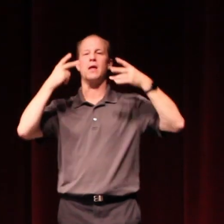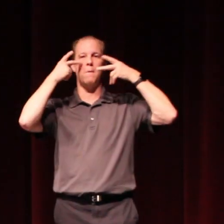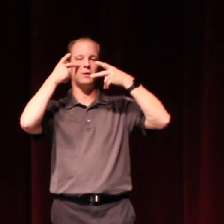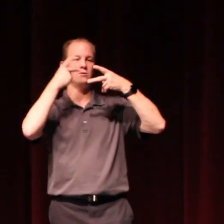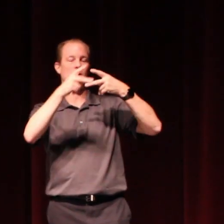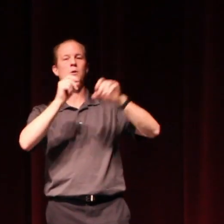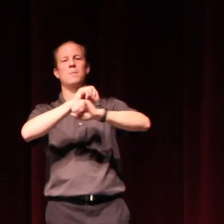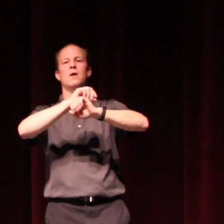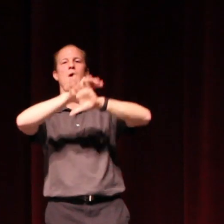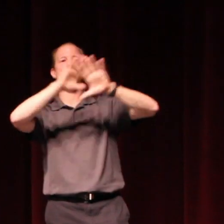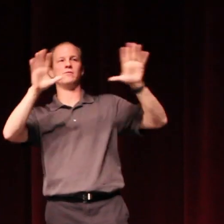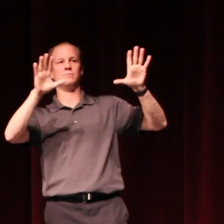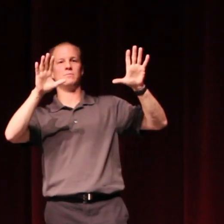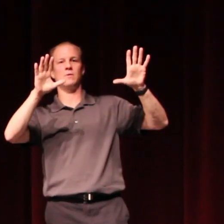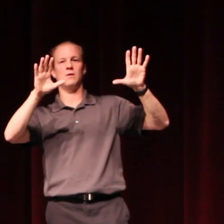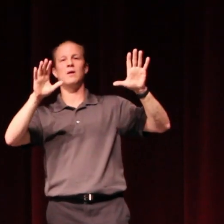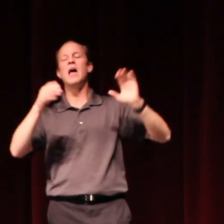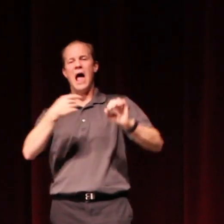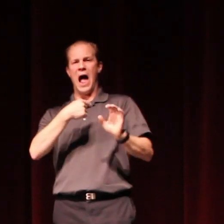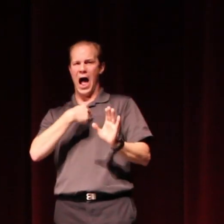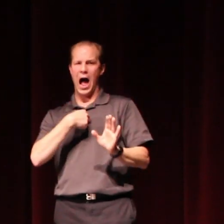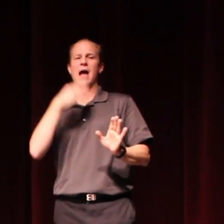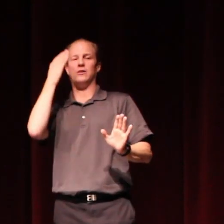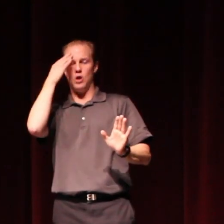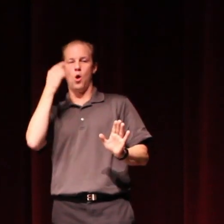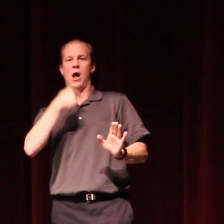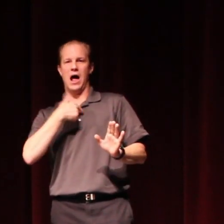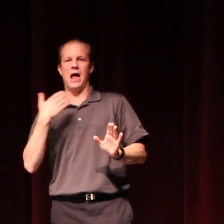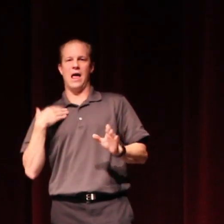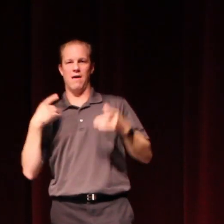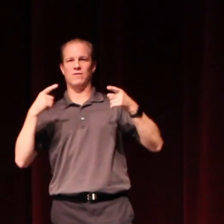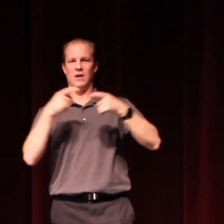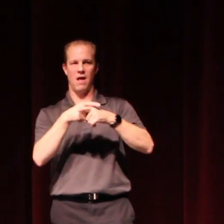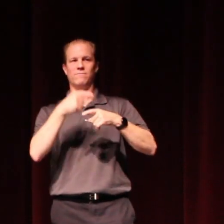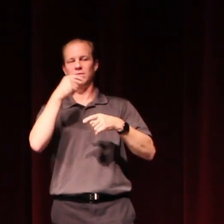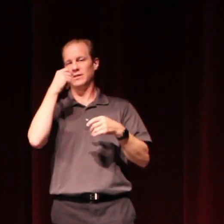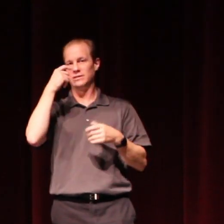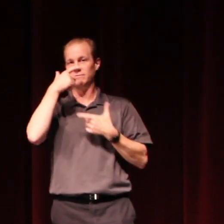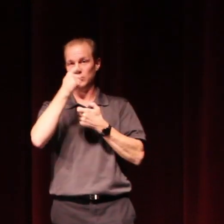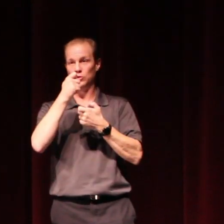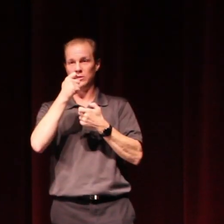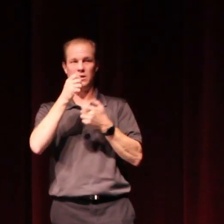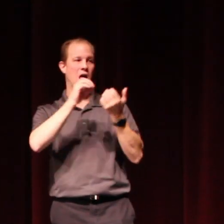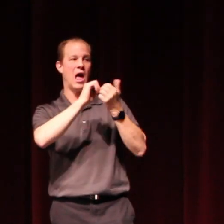may have a conflict of interest or I know I have a conflict of interest here, How would we like to as